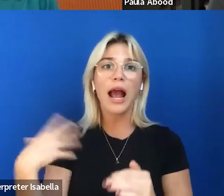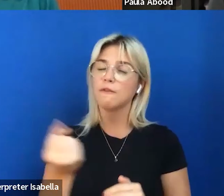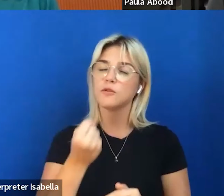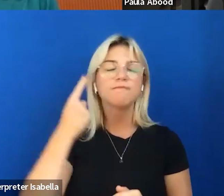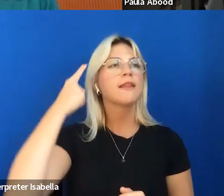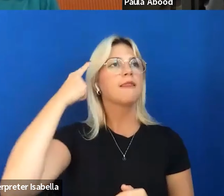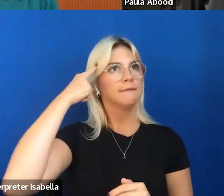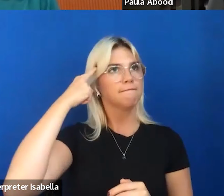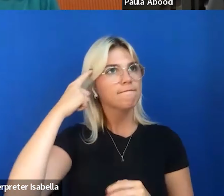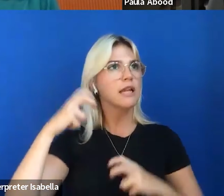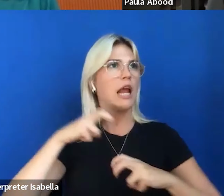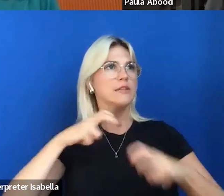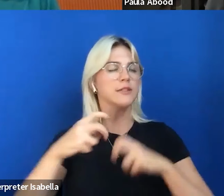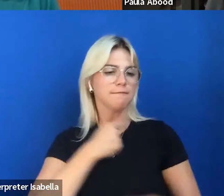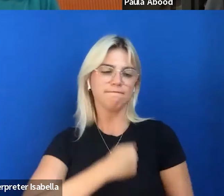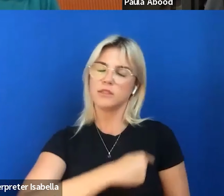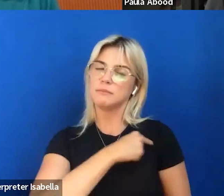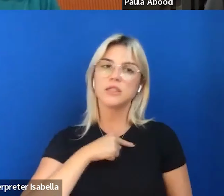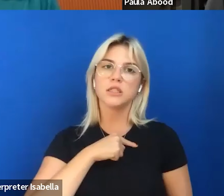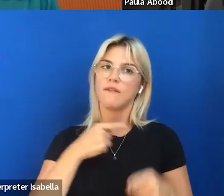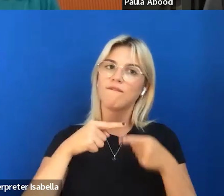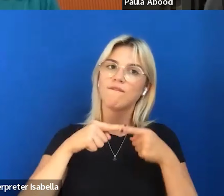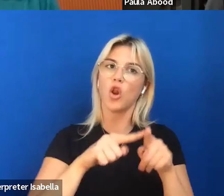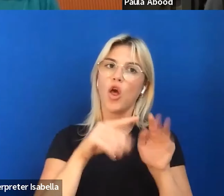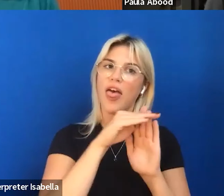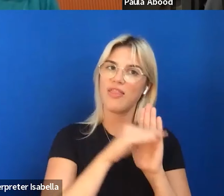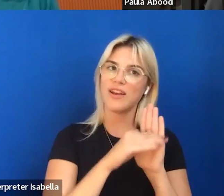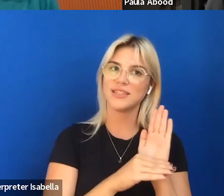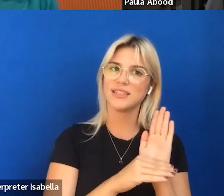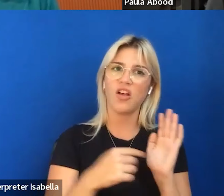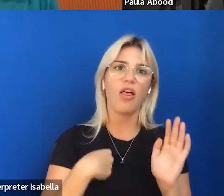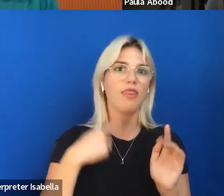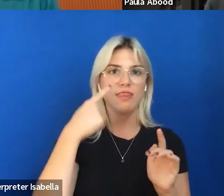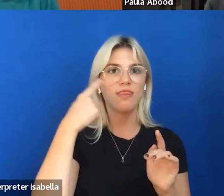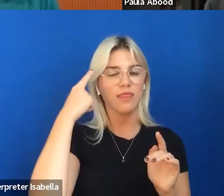to embodying an ethics of what I think is anxious care in our practice.